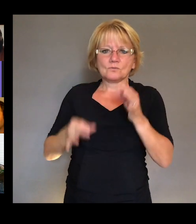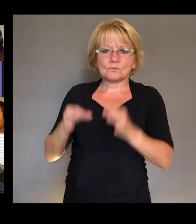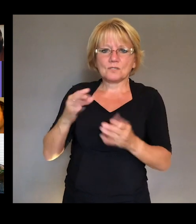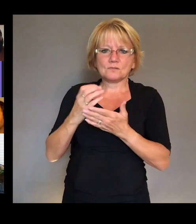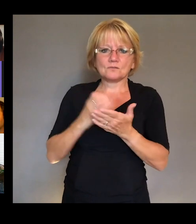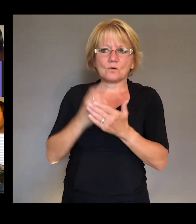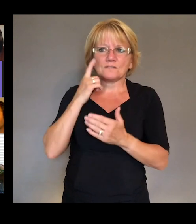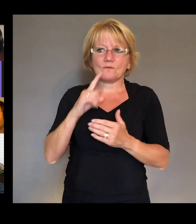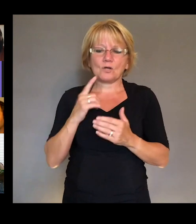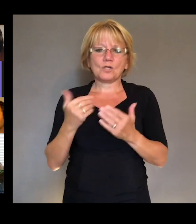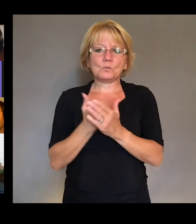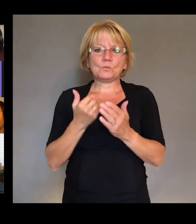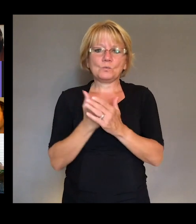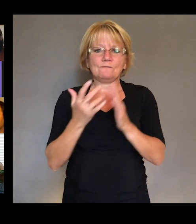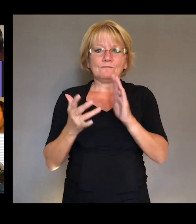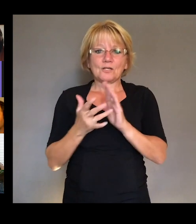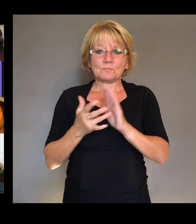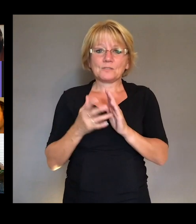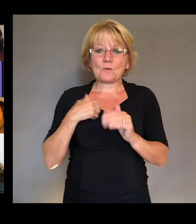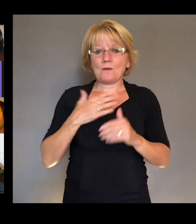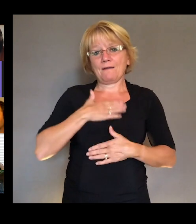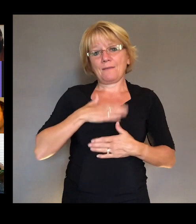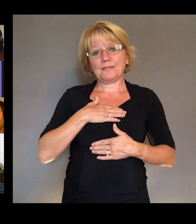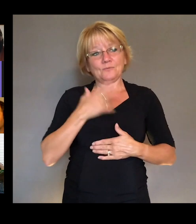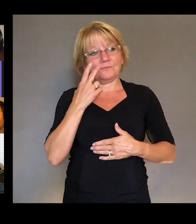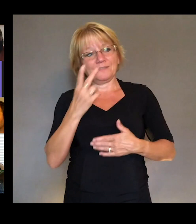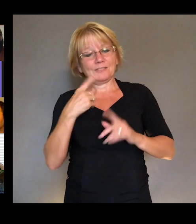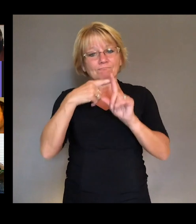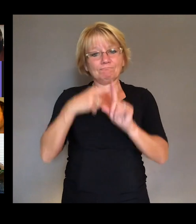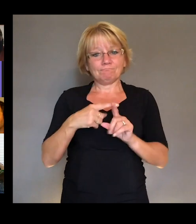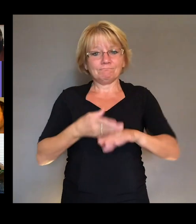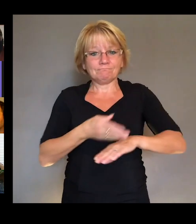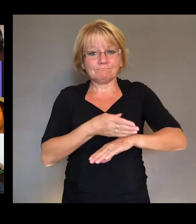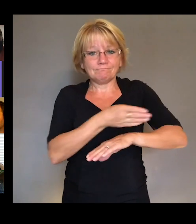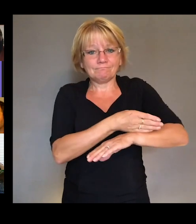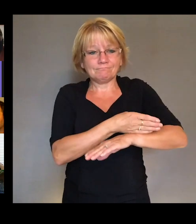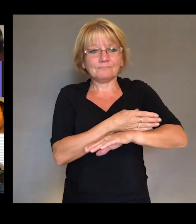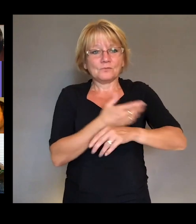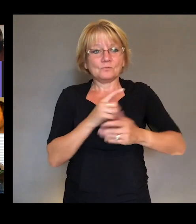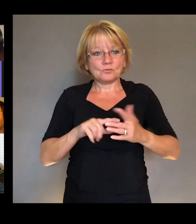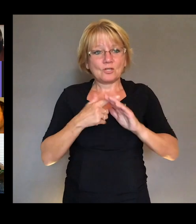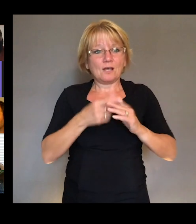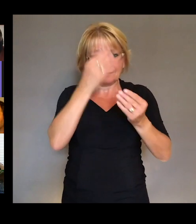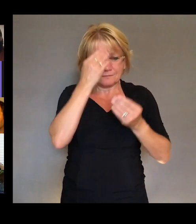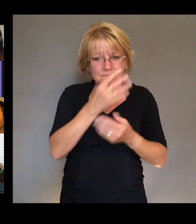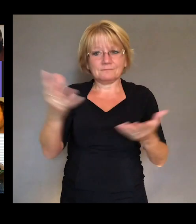that's gonna be for incoming freshmen. So I'm happy to say that we're making some progress so that we can get this stuff out there,